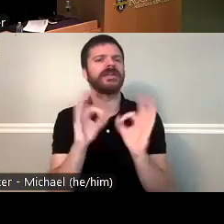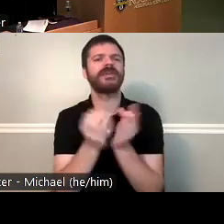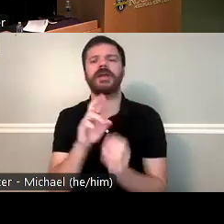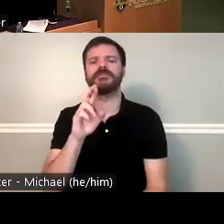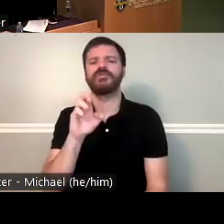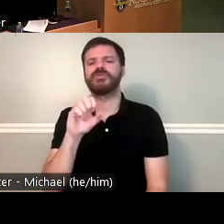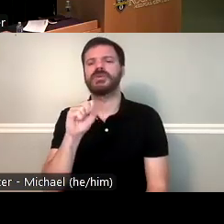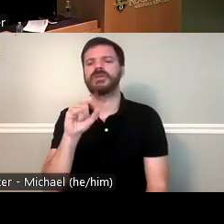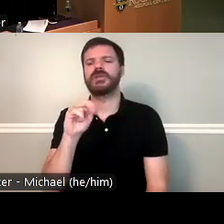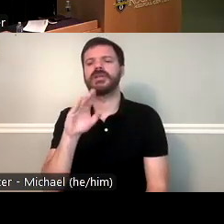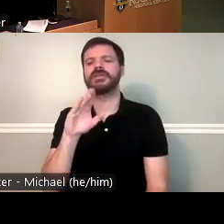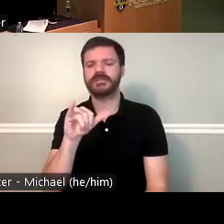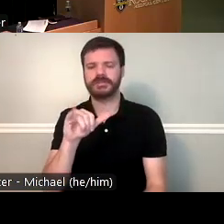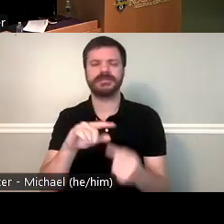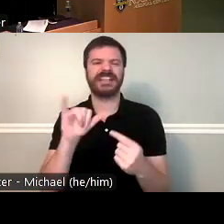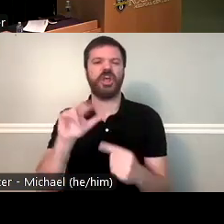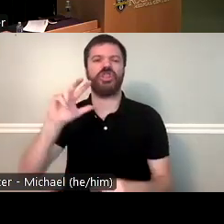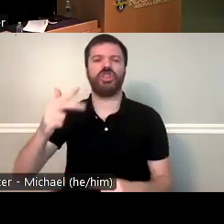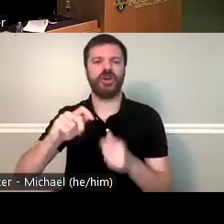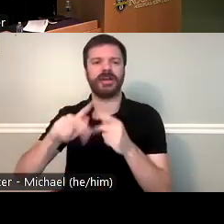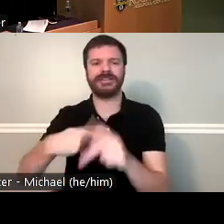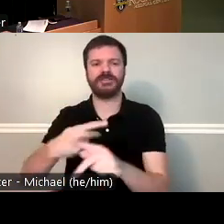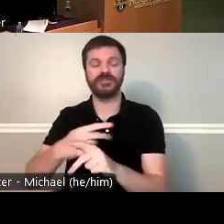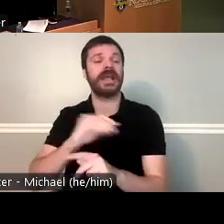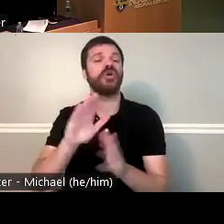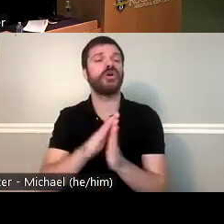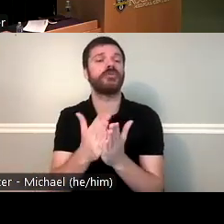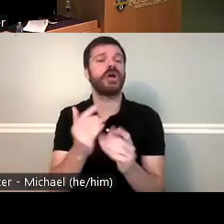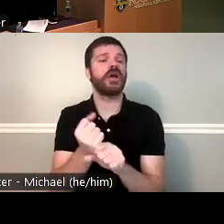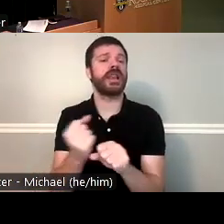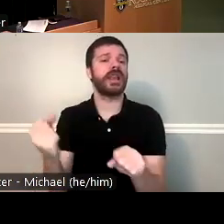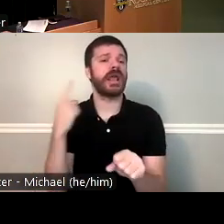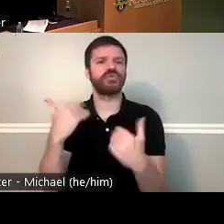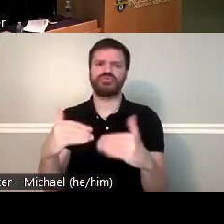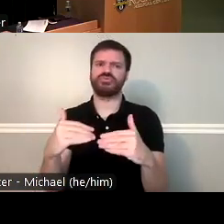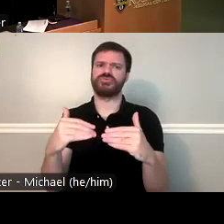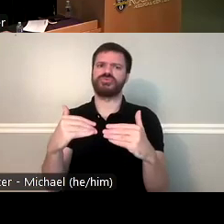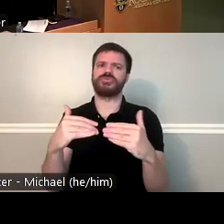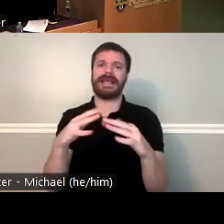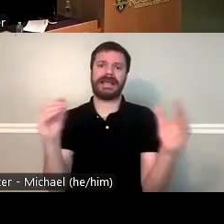third edition and her book last year which is terrific and very important important called